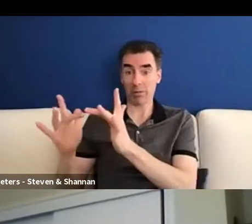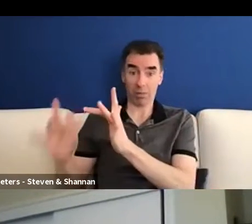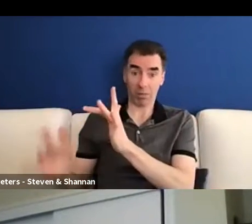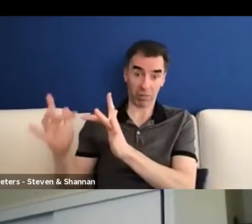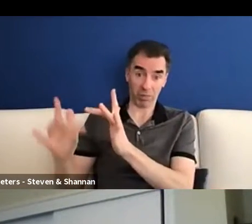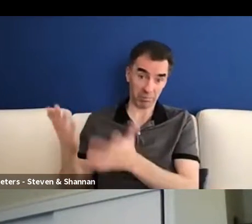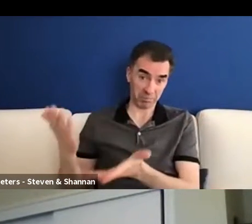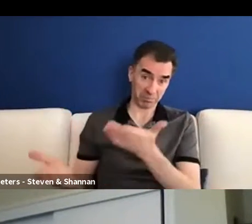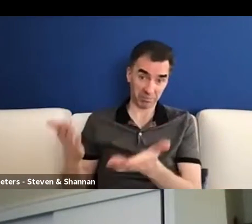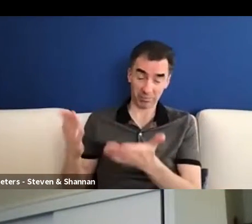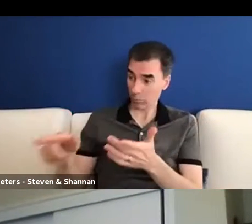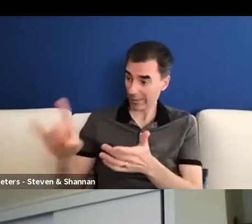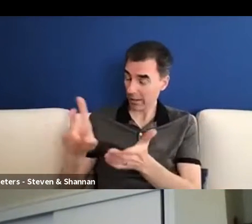Did Did you log out and then log back